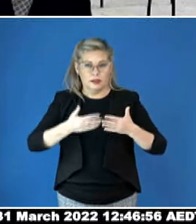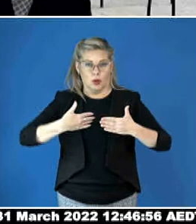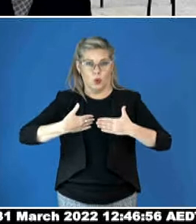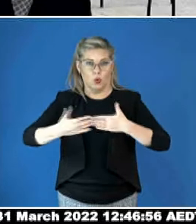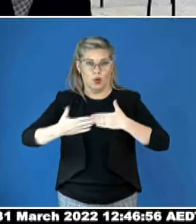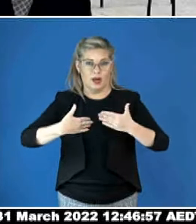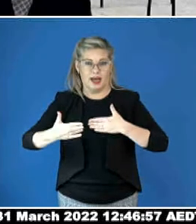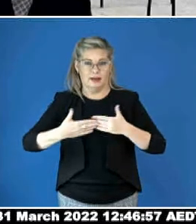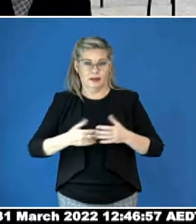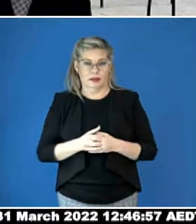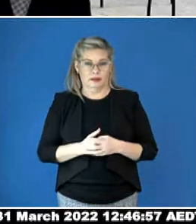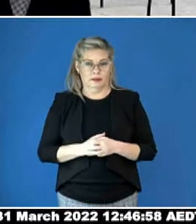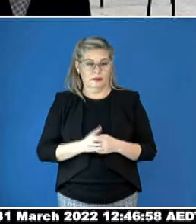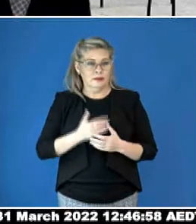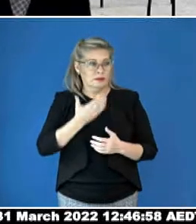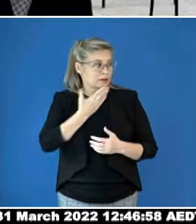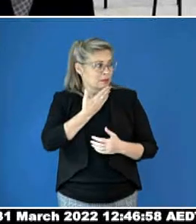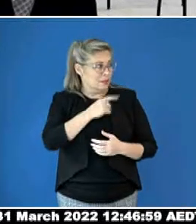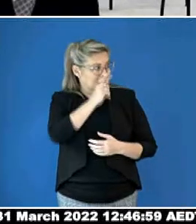Can that be a bit larger for me, please?